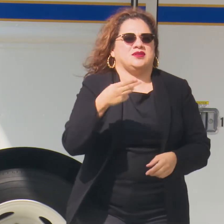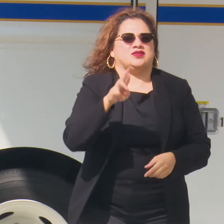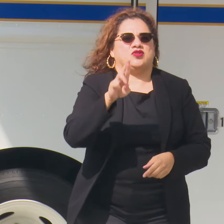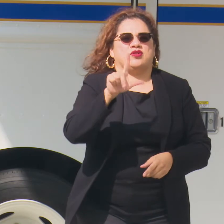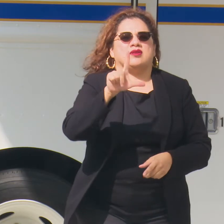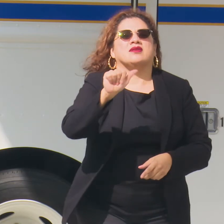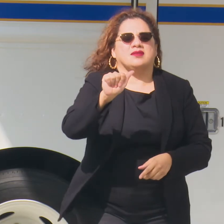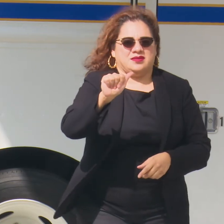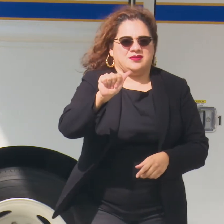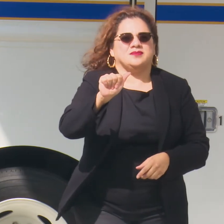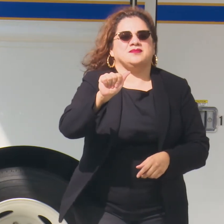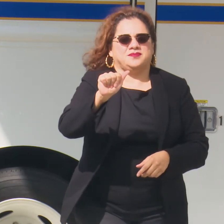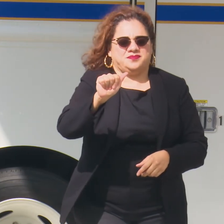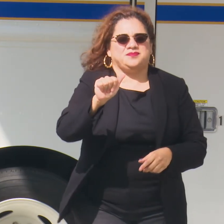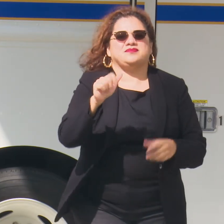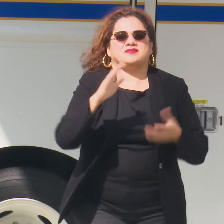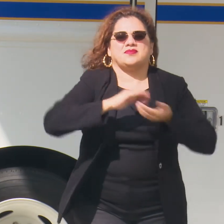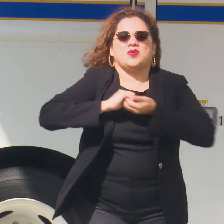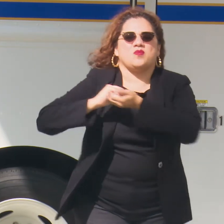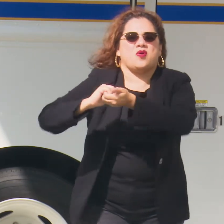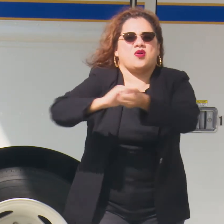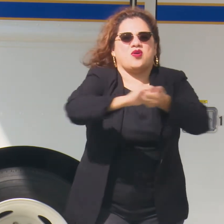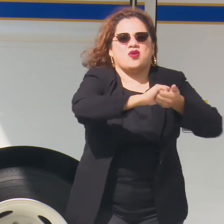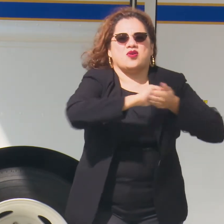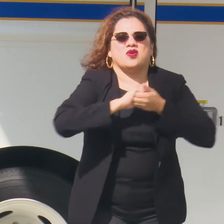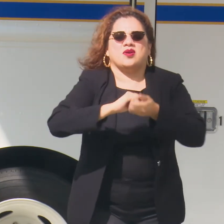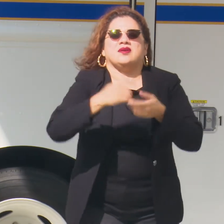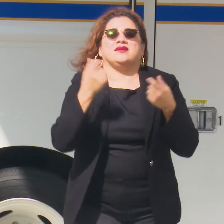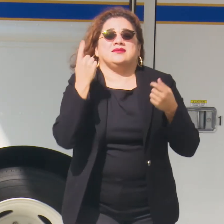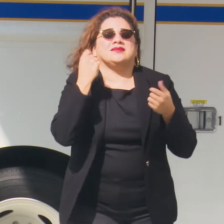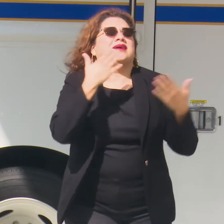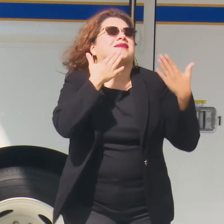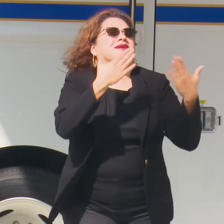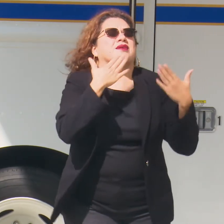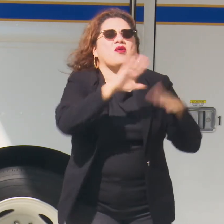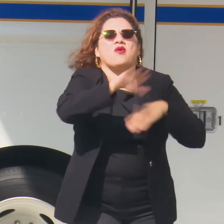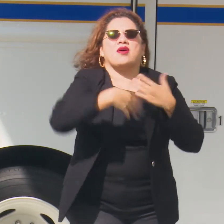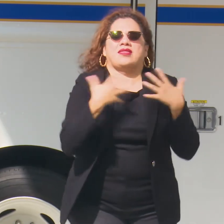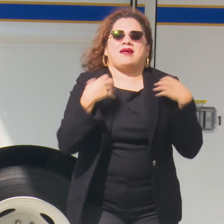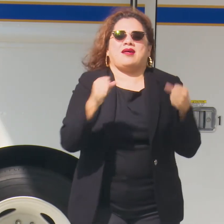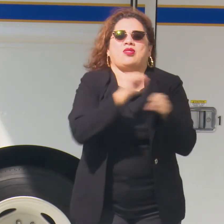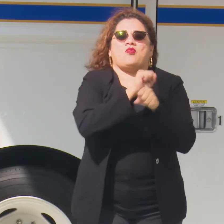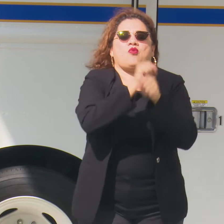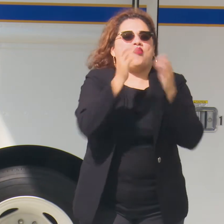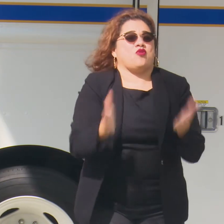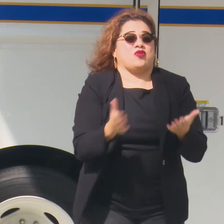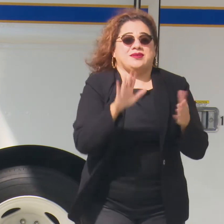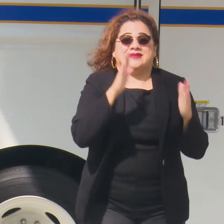and every single healthcare frontline worker here in the city of Long Beach. I can't thank you enough. It's so good to be home